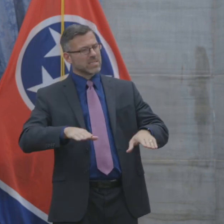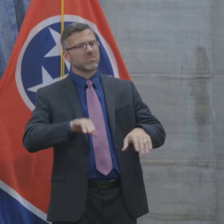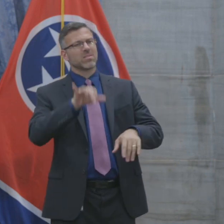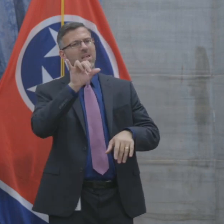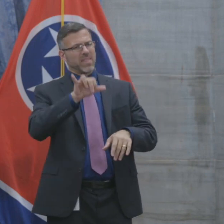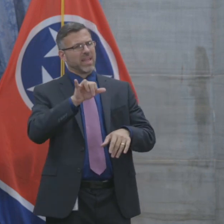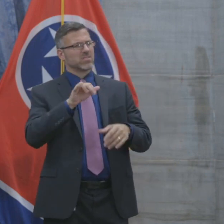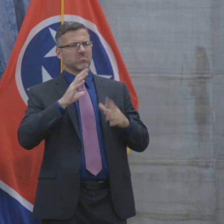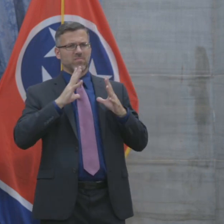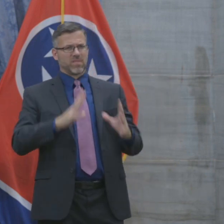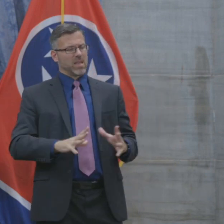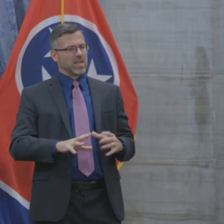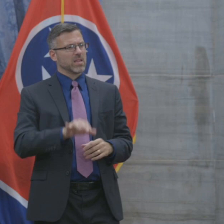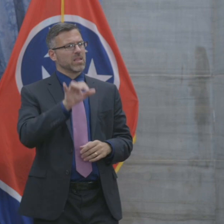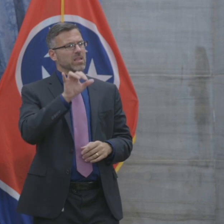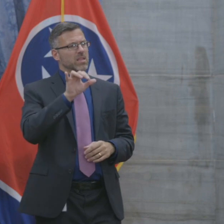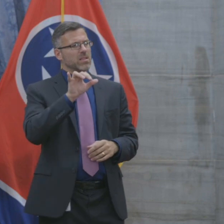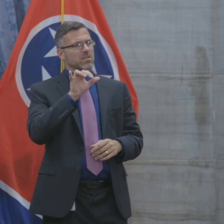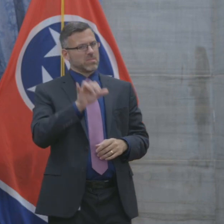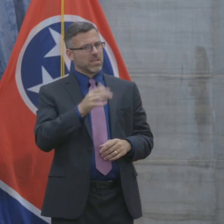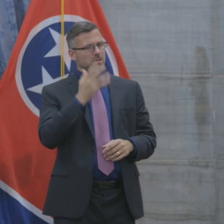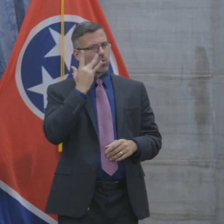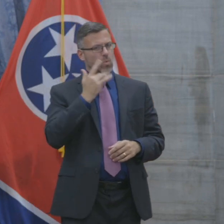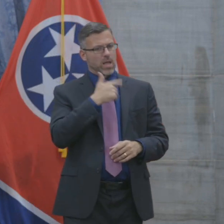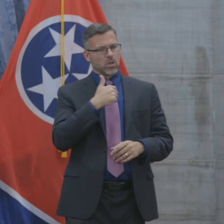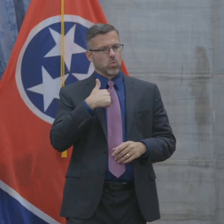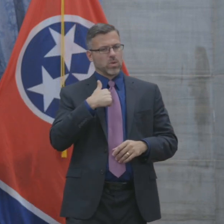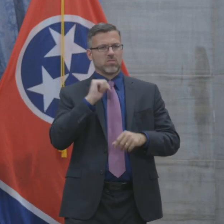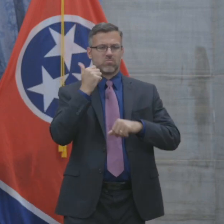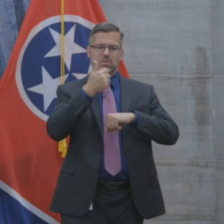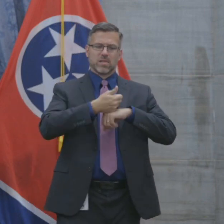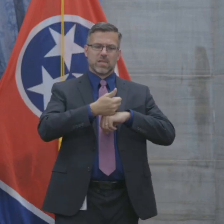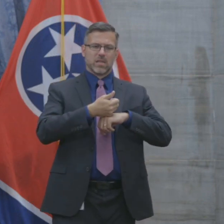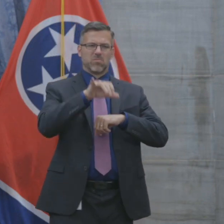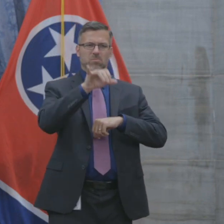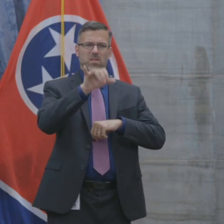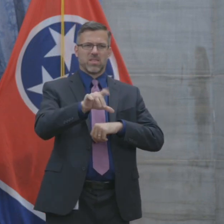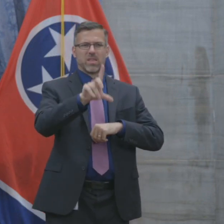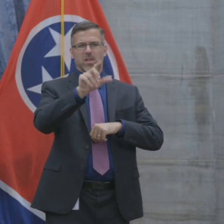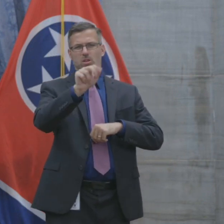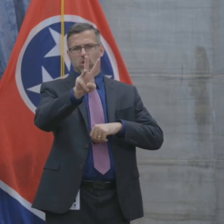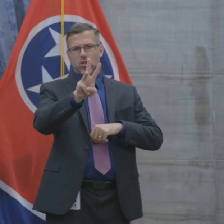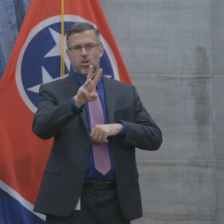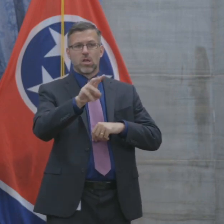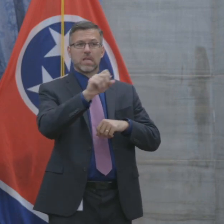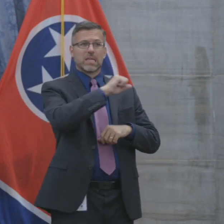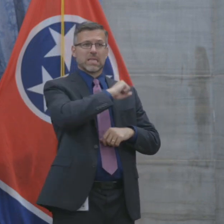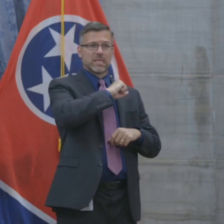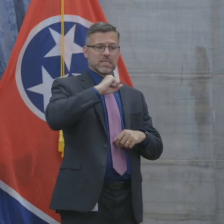was ultimately created and approved by the legislature to